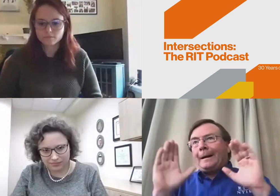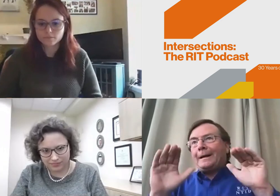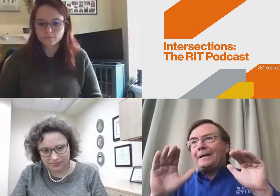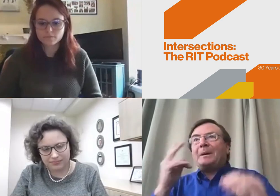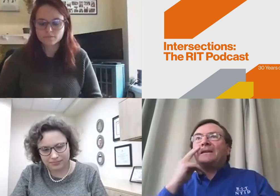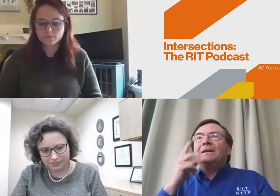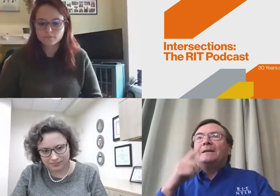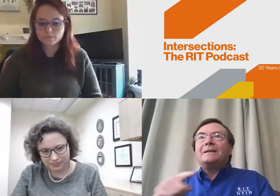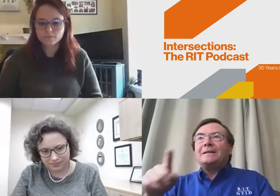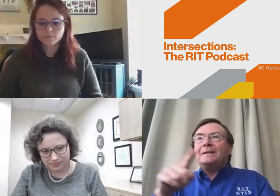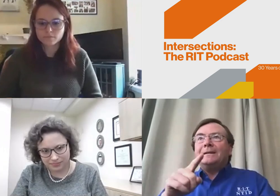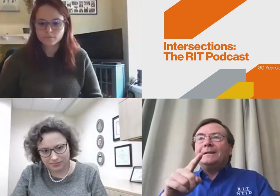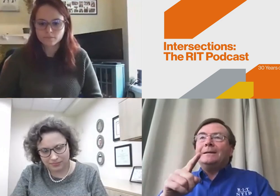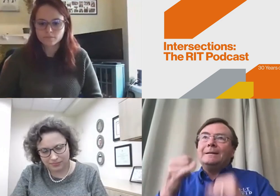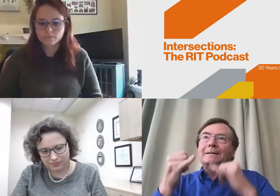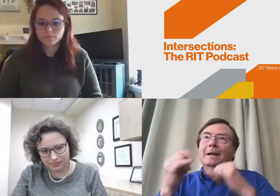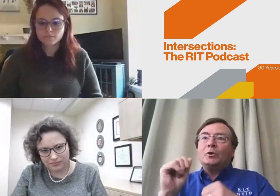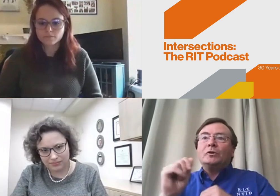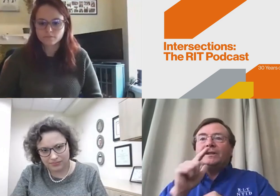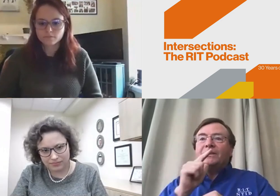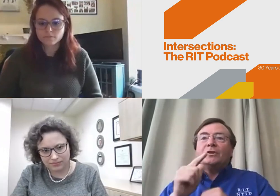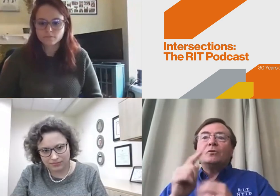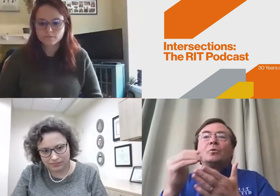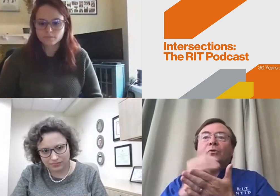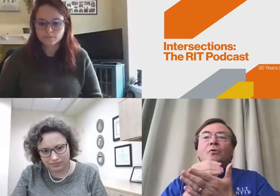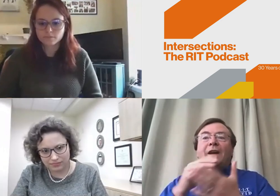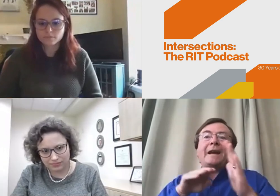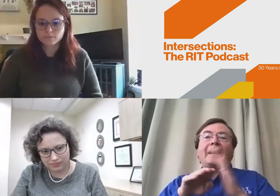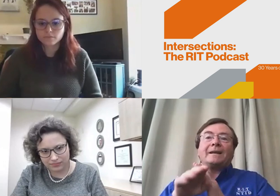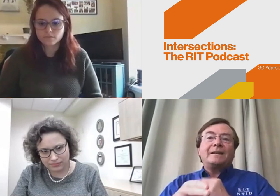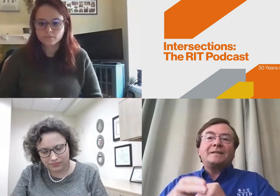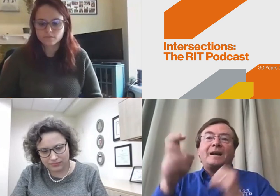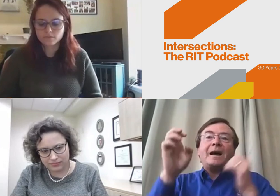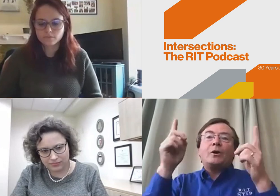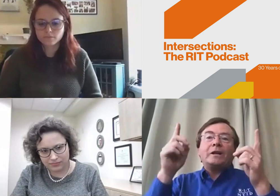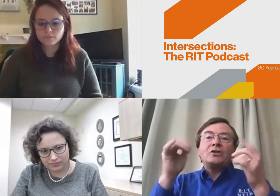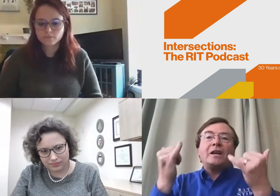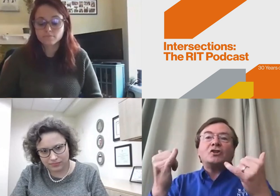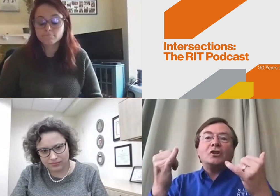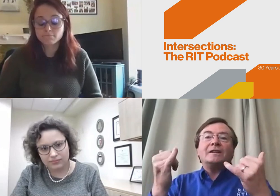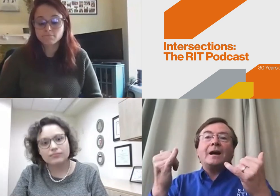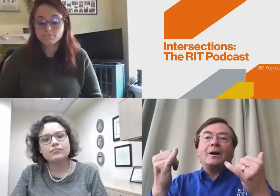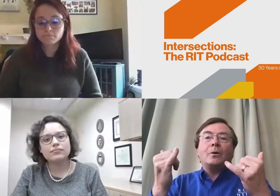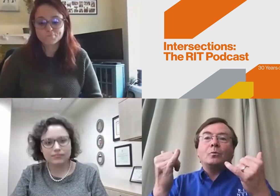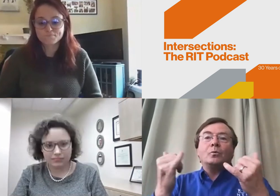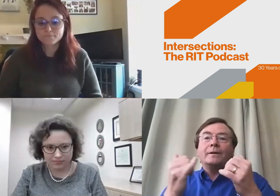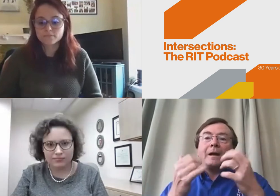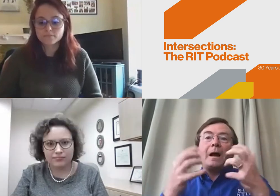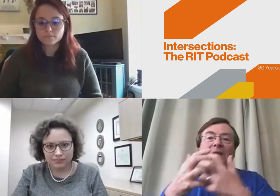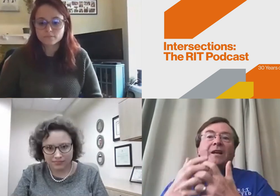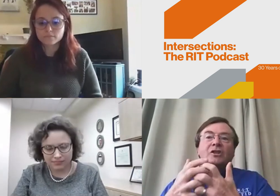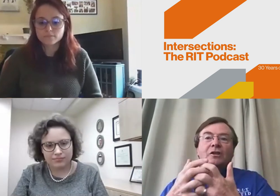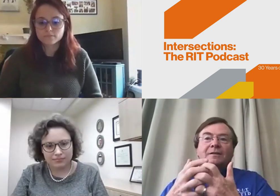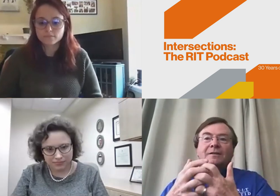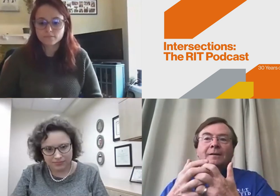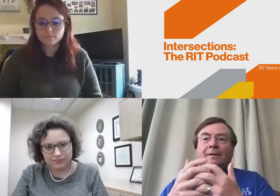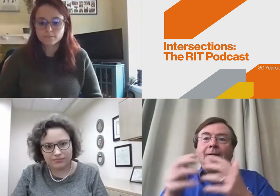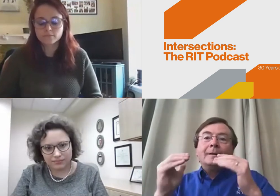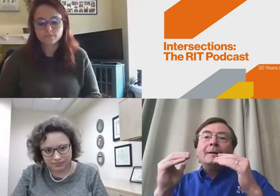I expected to see disabled individuals who had access to higher education, now with accommodations,